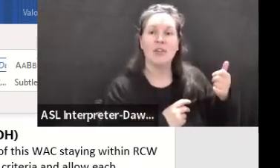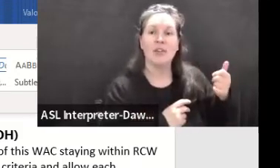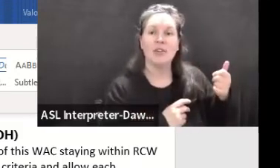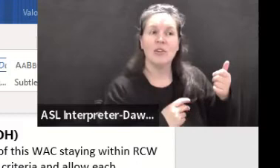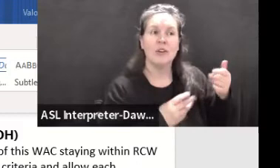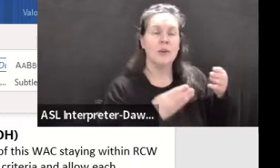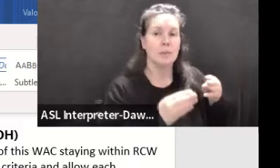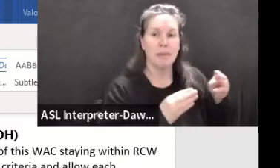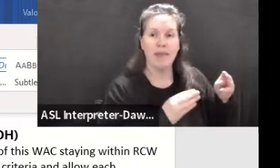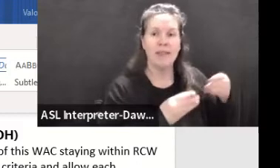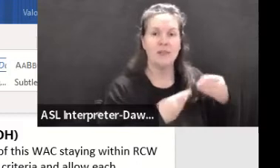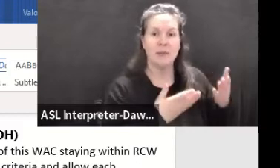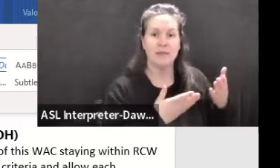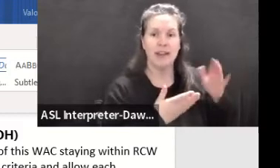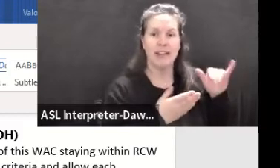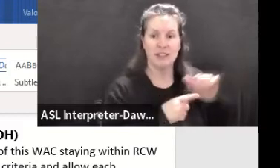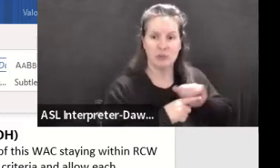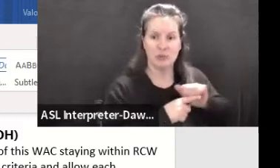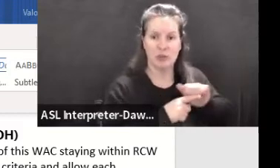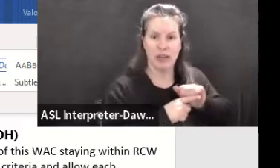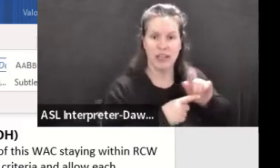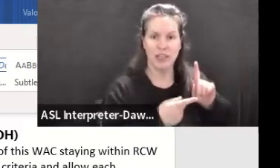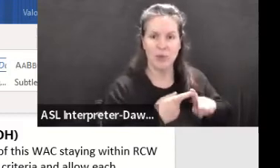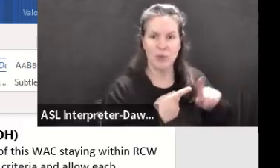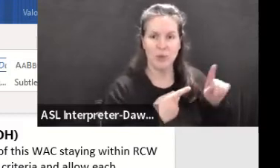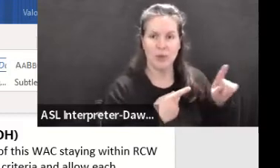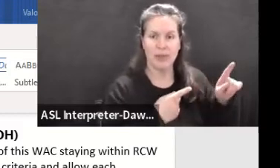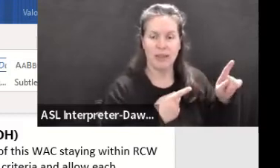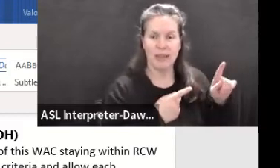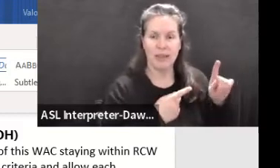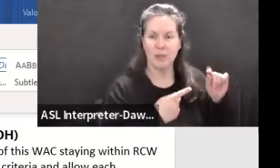of providing this training to the 28,000 population.